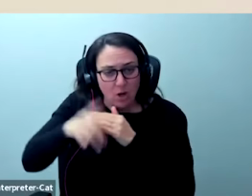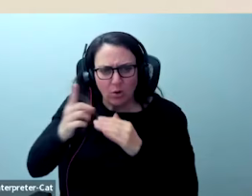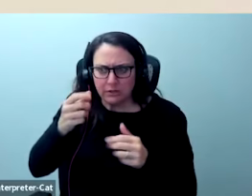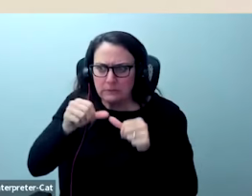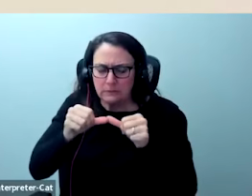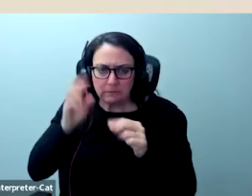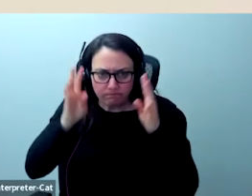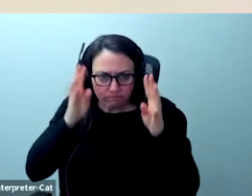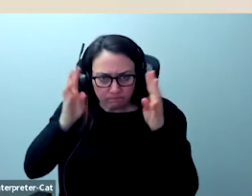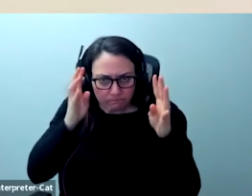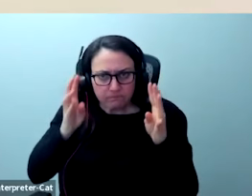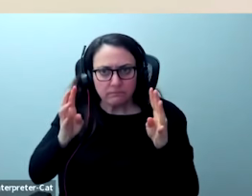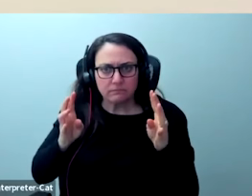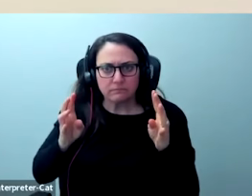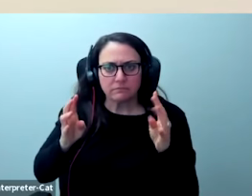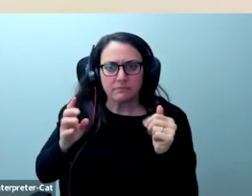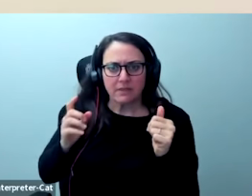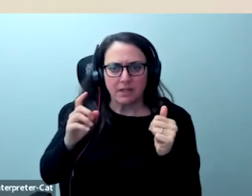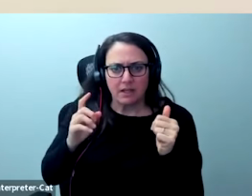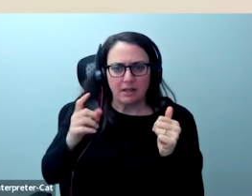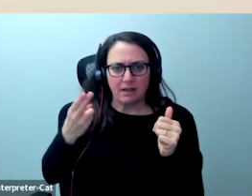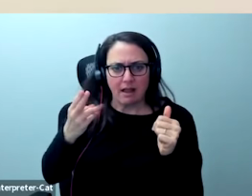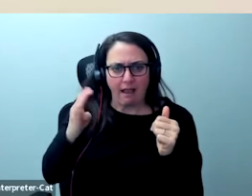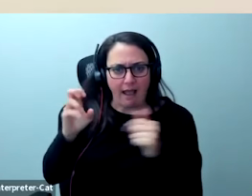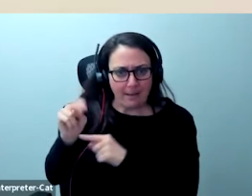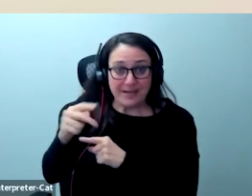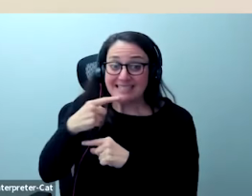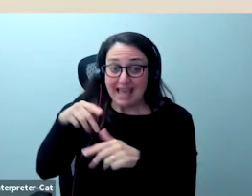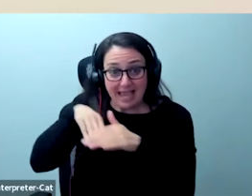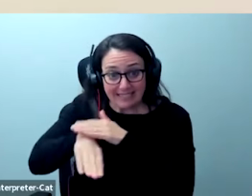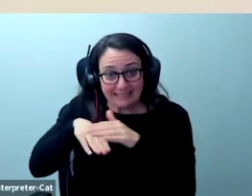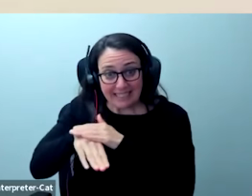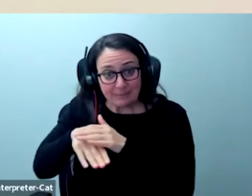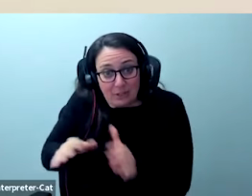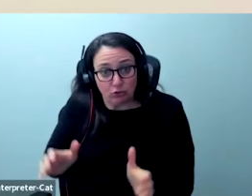And I think Haben Girma said it best, that accessibility drives innovation.